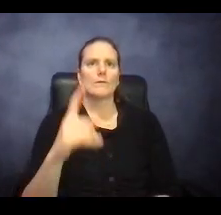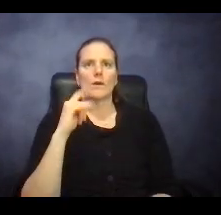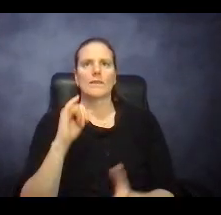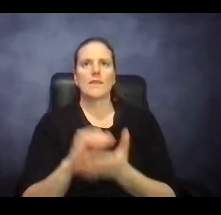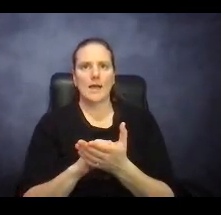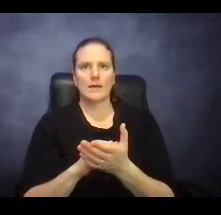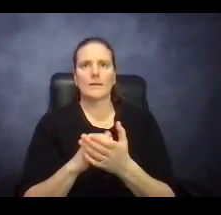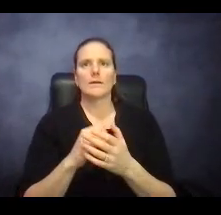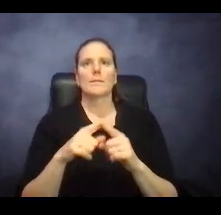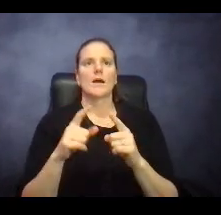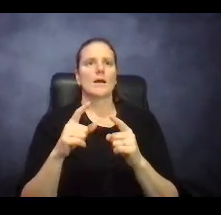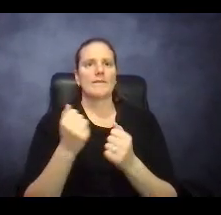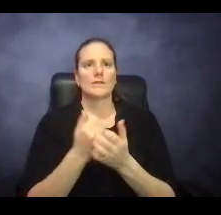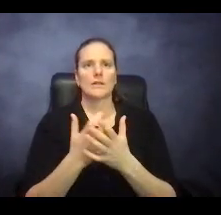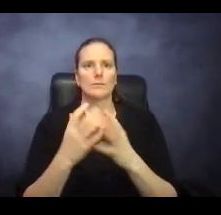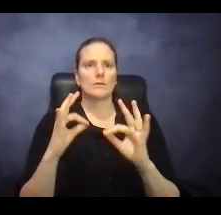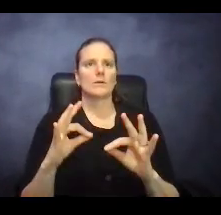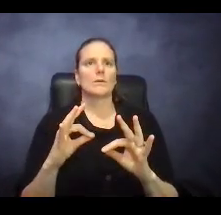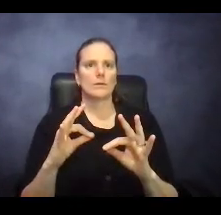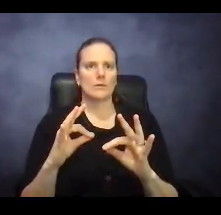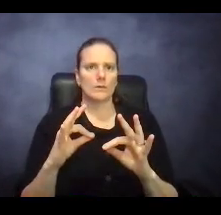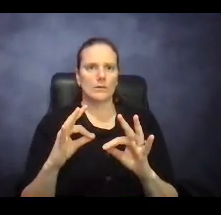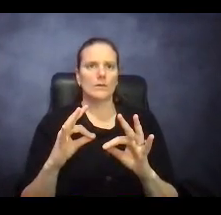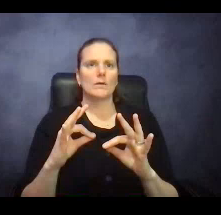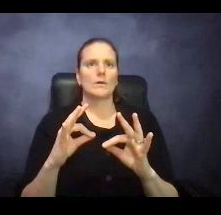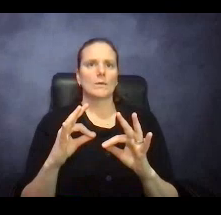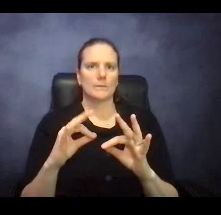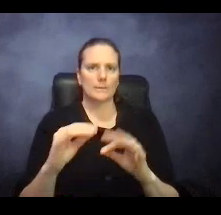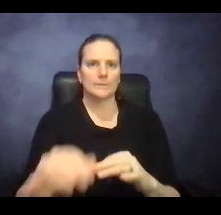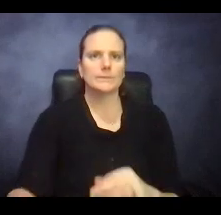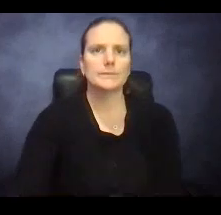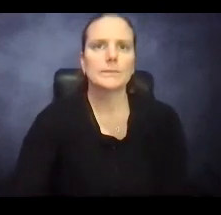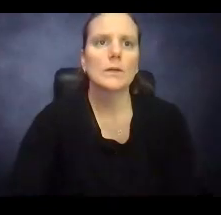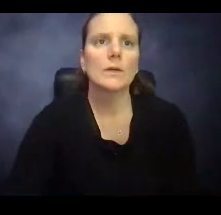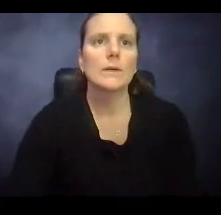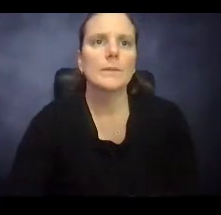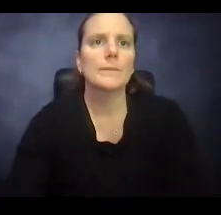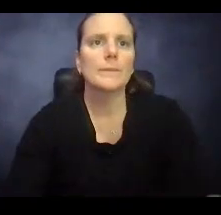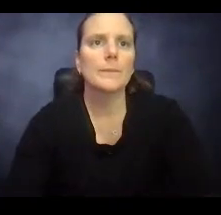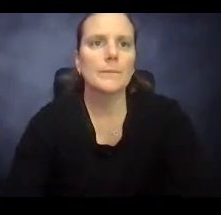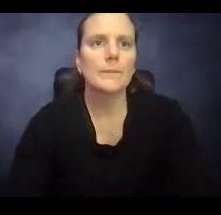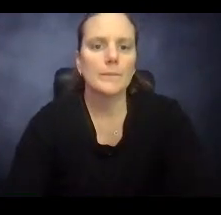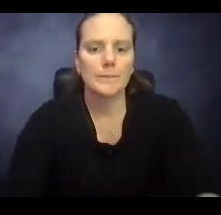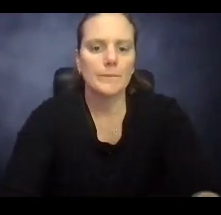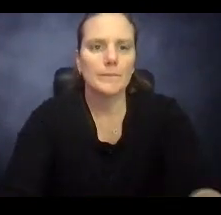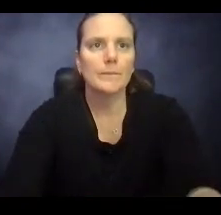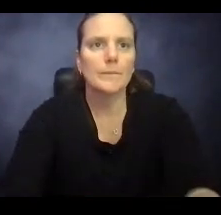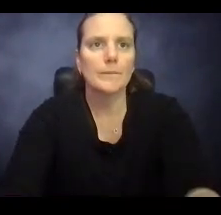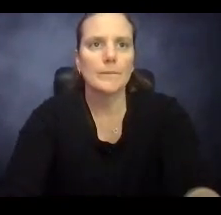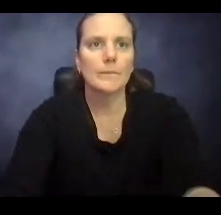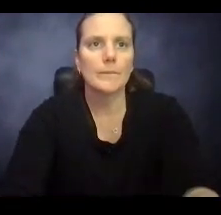but if you think about it, lunch is when you're refueling from the morning and when you're fueling up for the rest of the day. So, and,